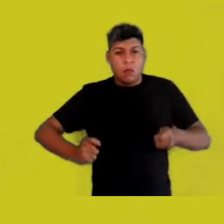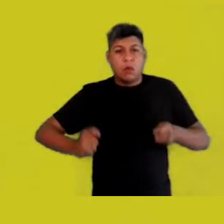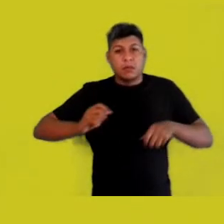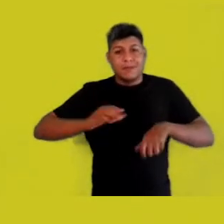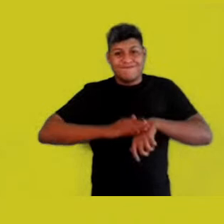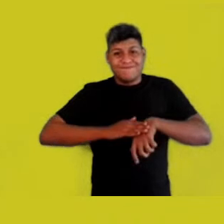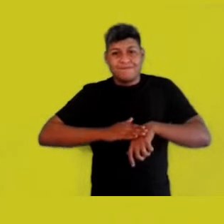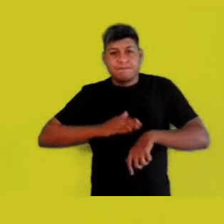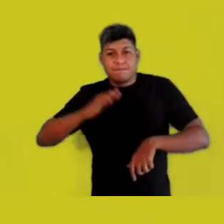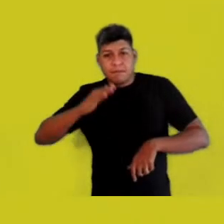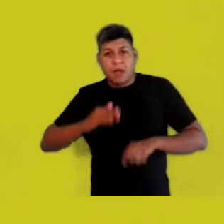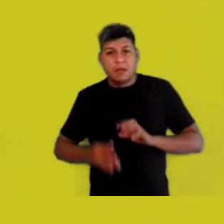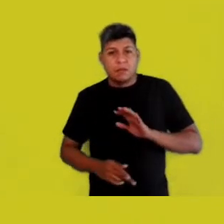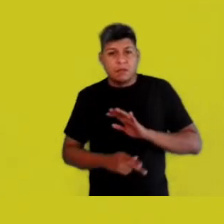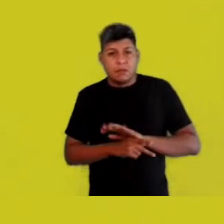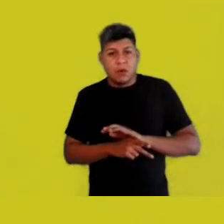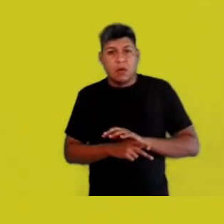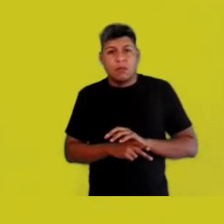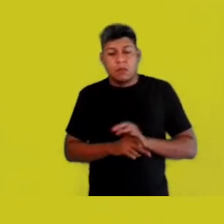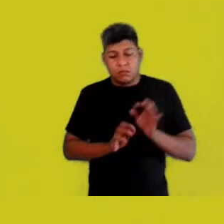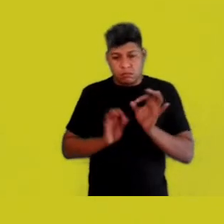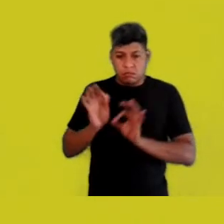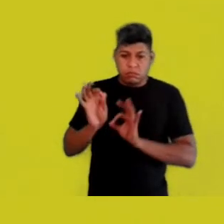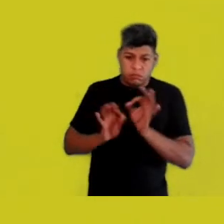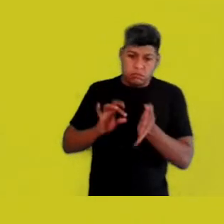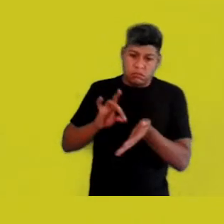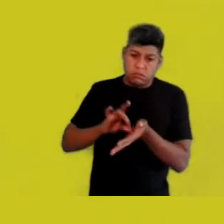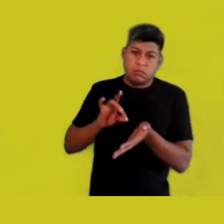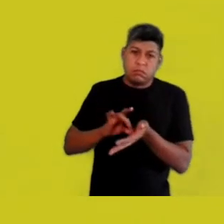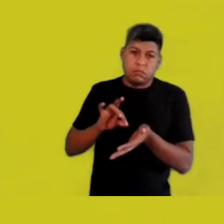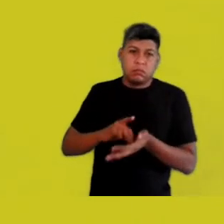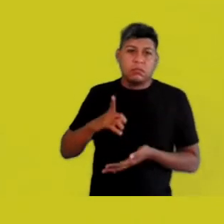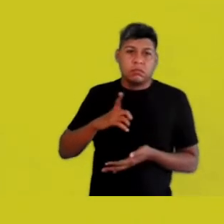through this elevated order chaos carries within itself.